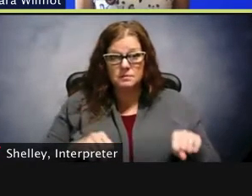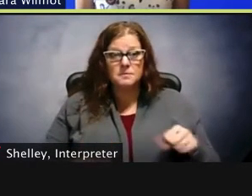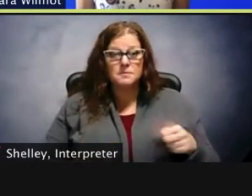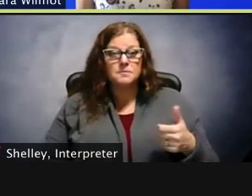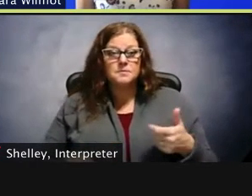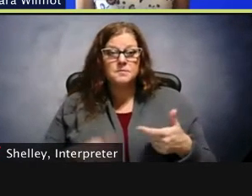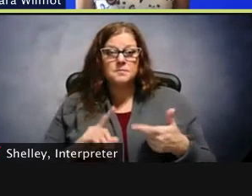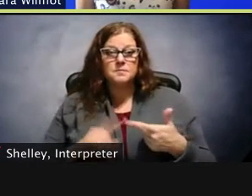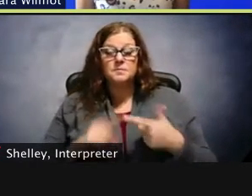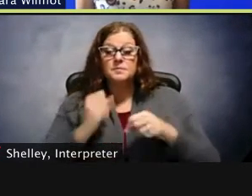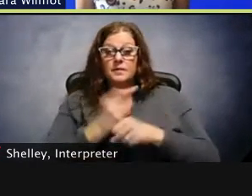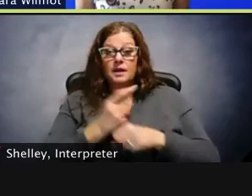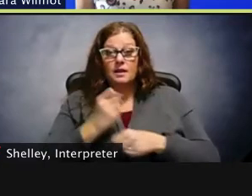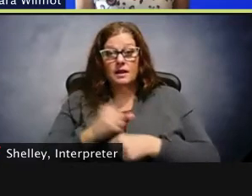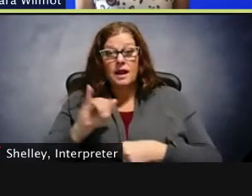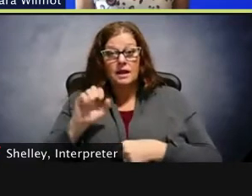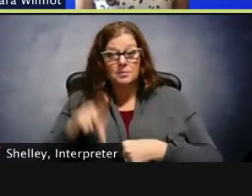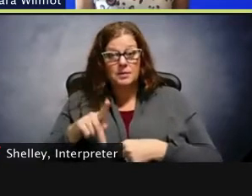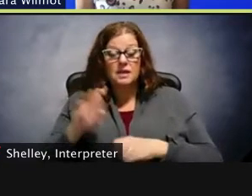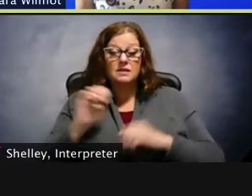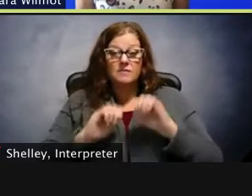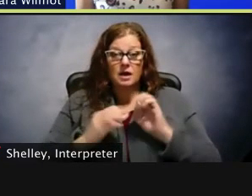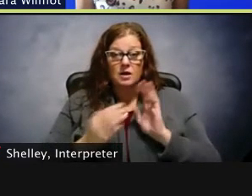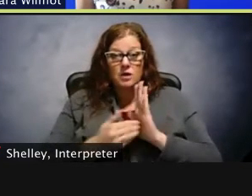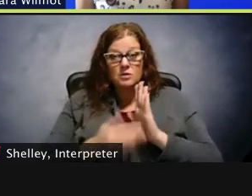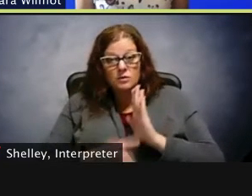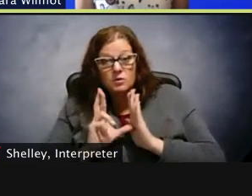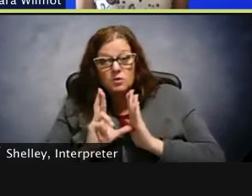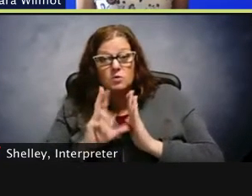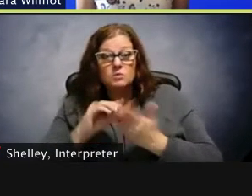annual IEP reevaluation review and documentation of student progress